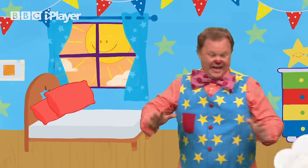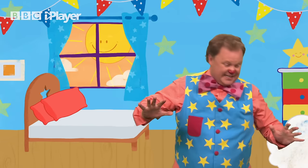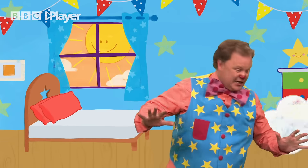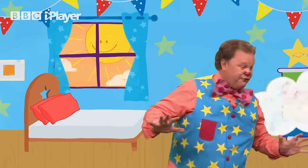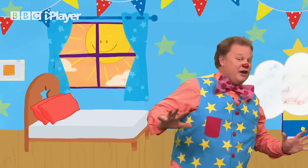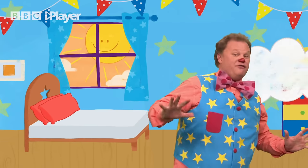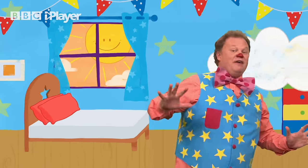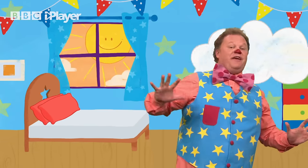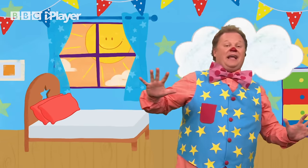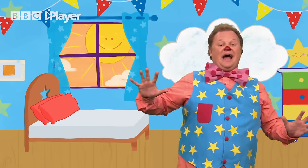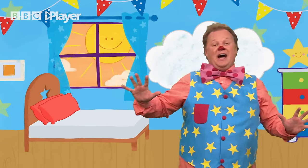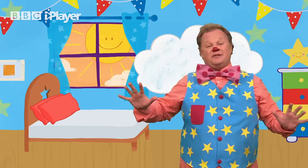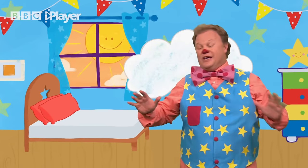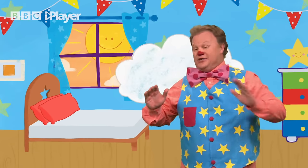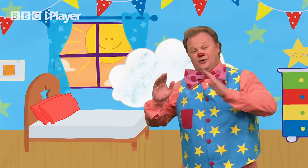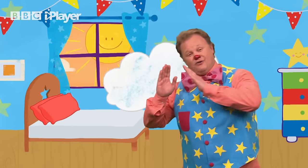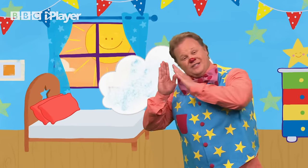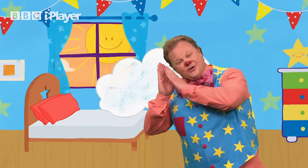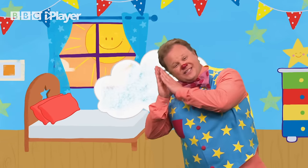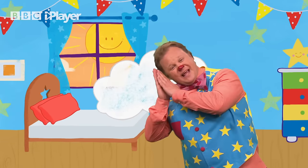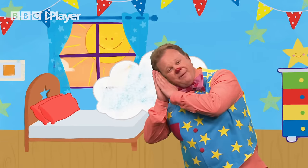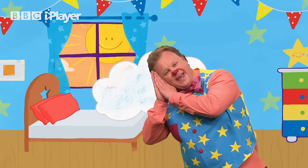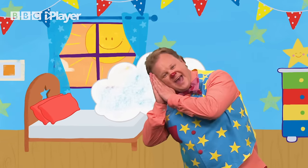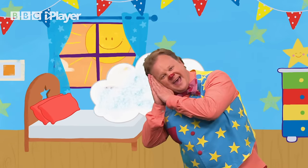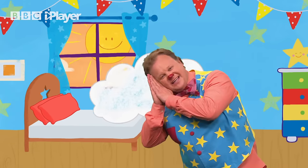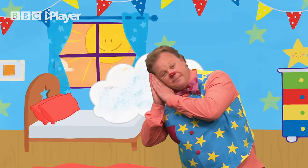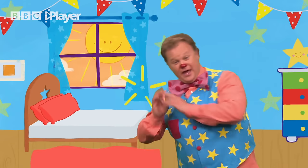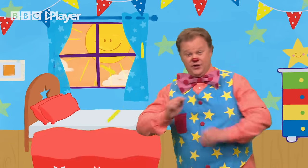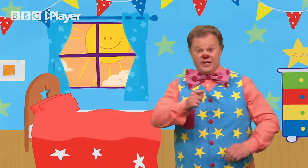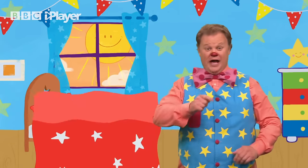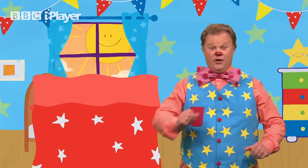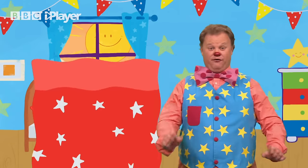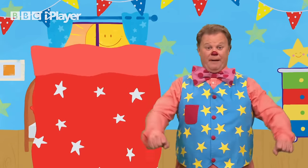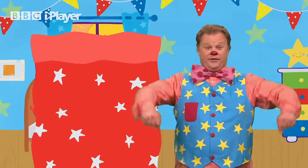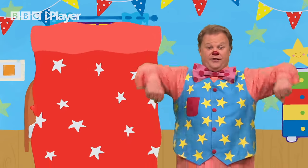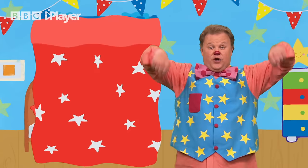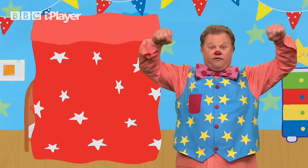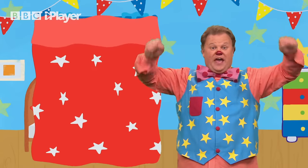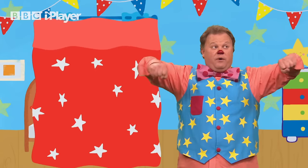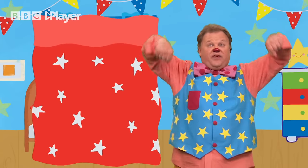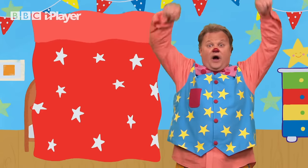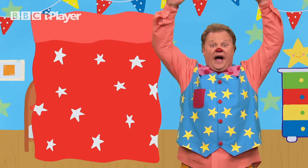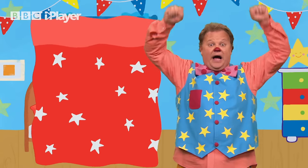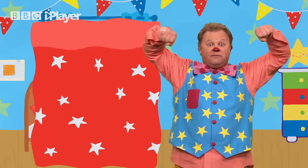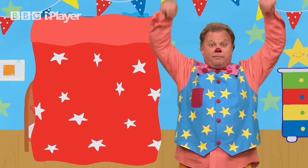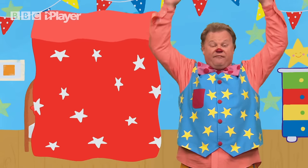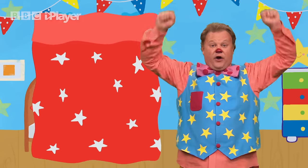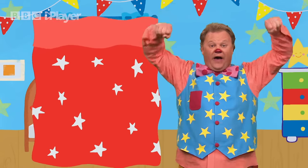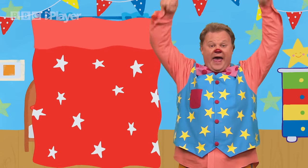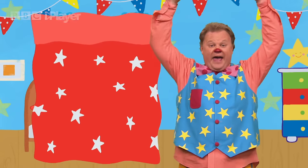like soft fluffy clouds to rest your sleepy head now you flap the duvet with your arms above your head